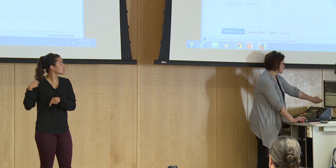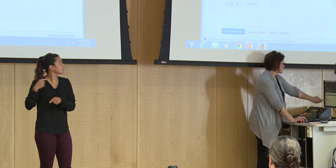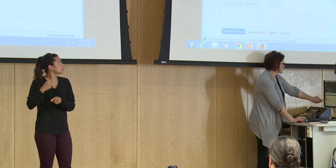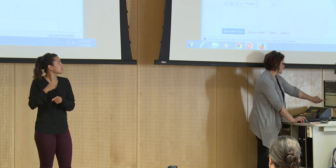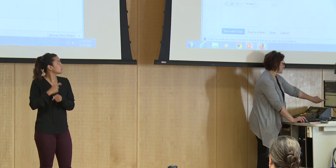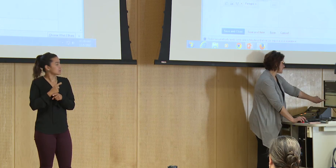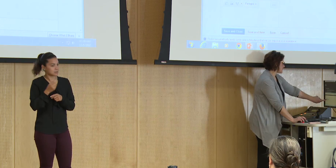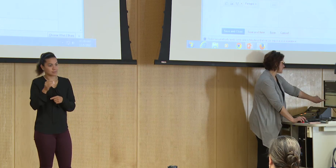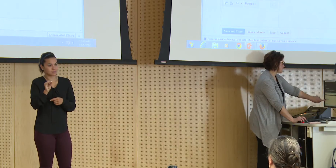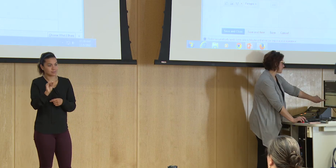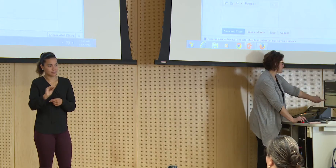Test.